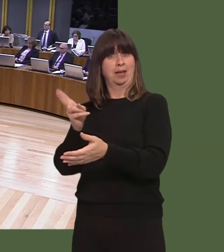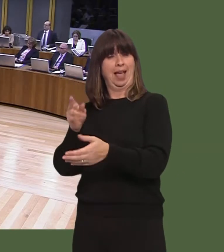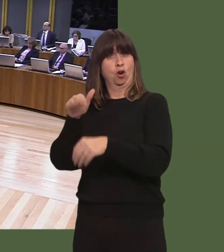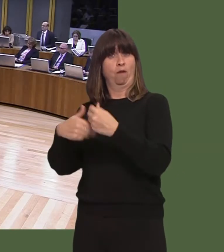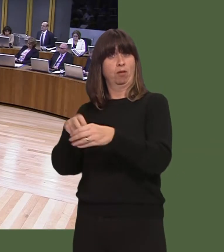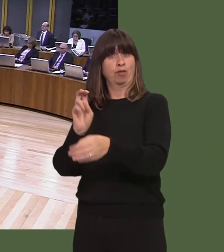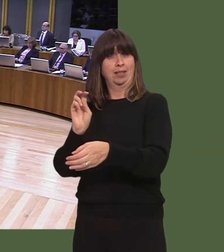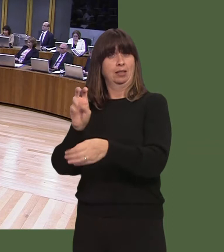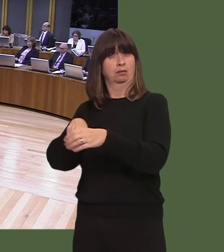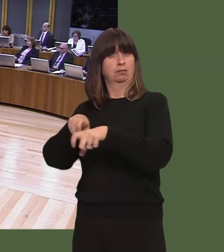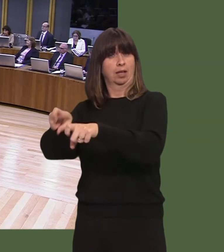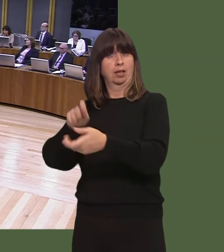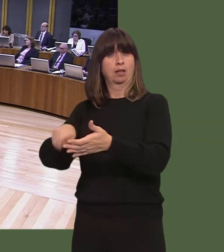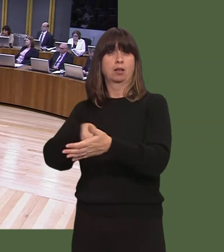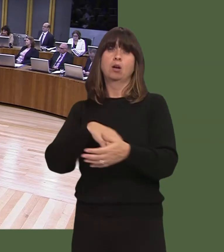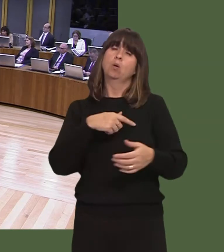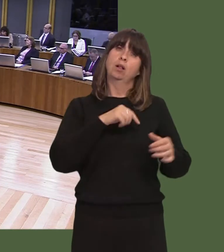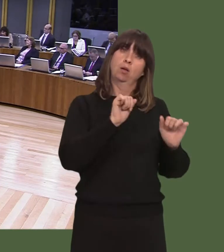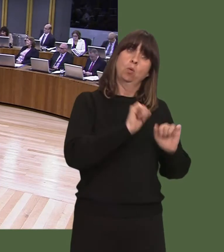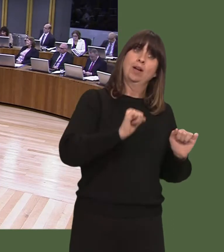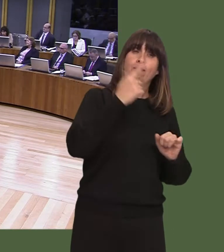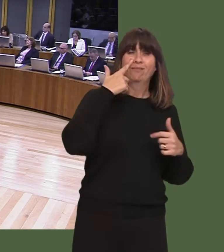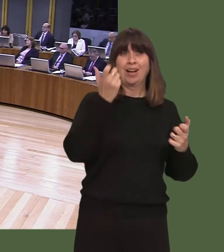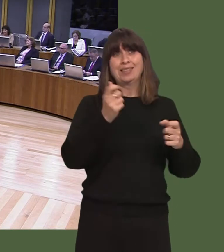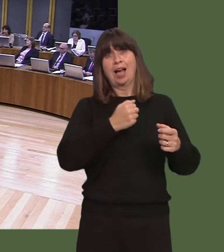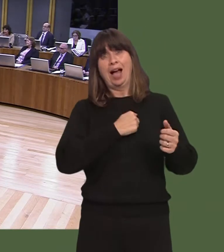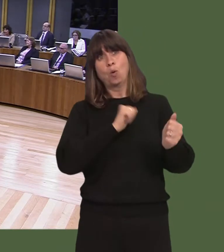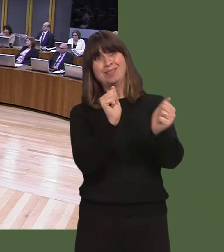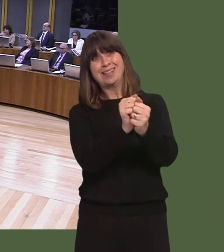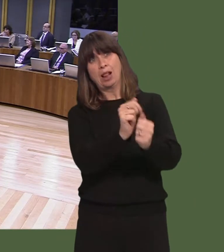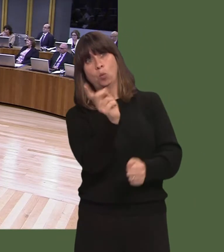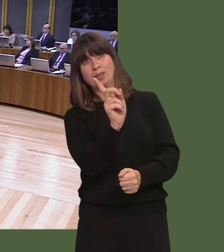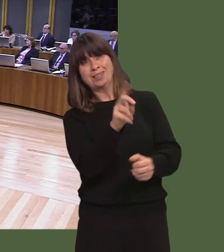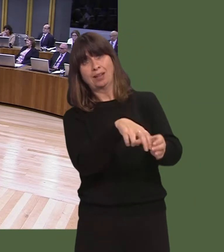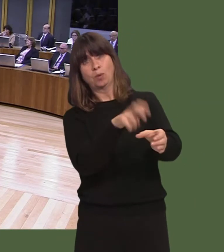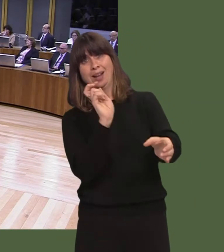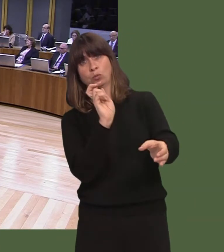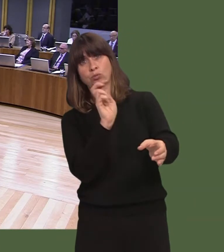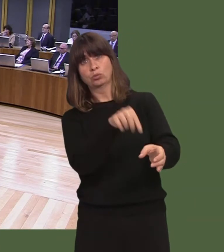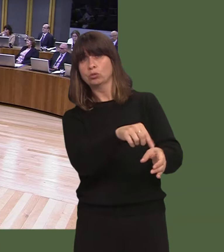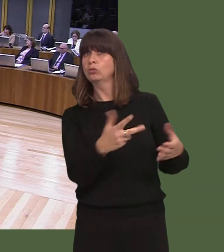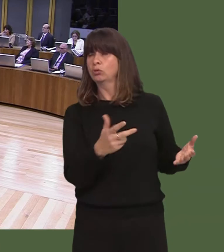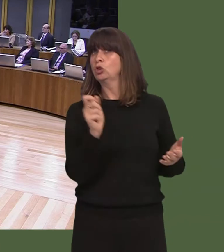is unable to secure agreement on the final terms of the UKís exit from the EU, to my mind, there should be a general election.